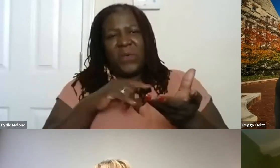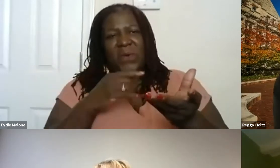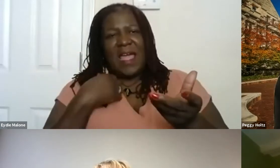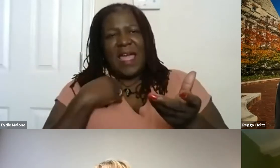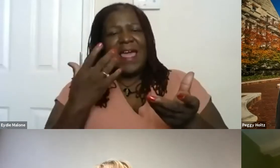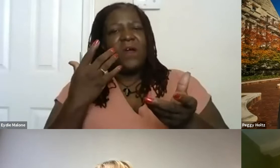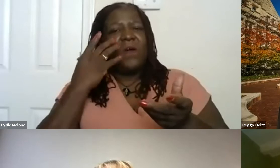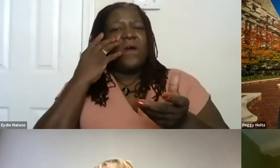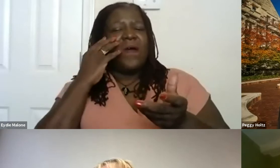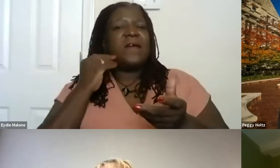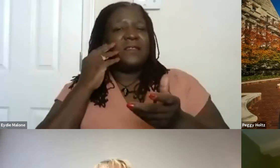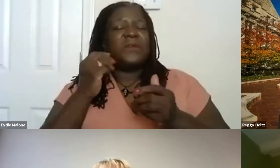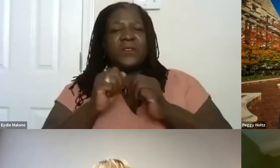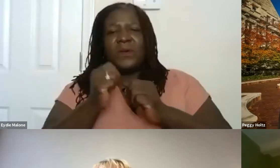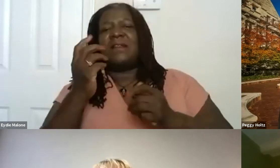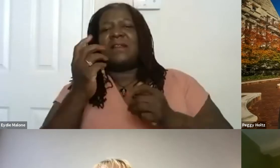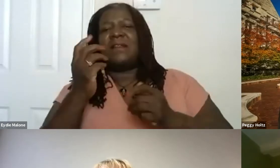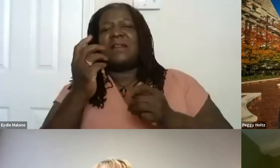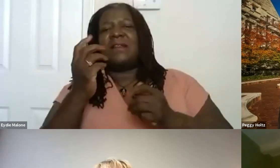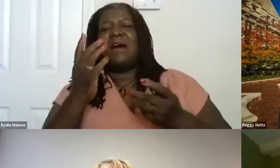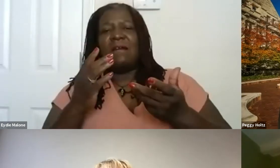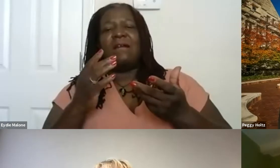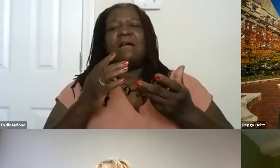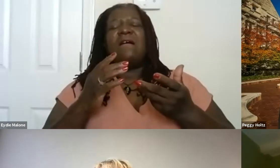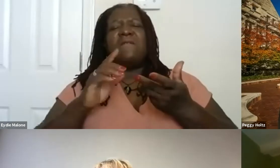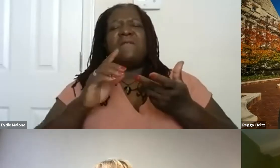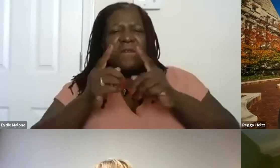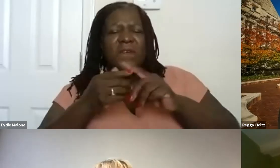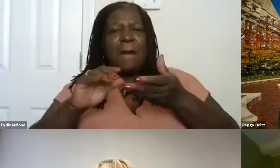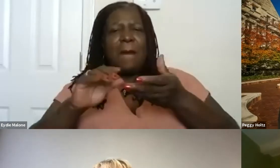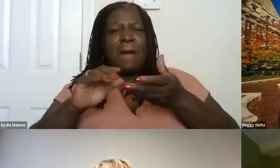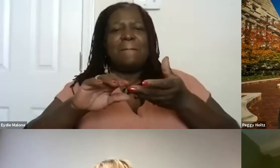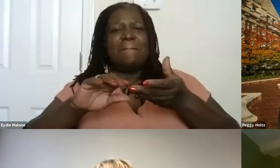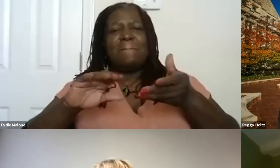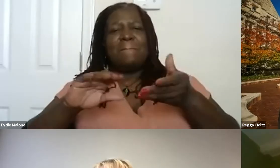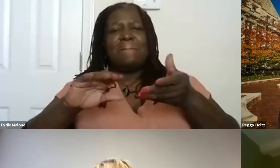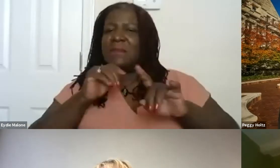someone passing away. It wasn't a family member, unlike Joanne, but it was an athletic director